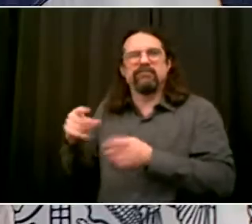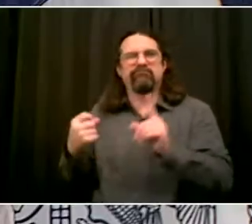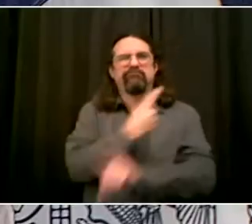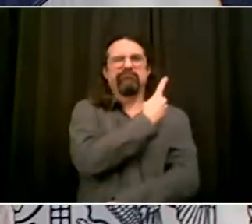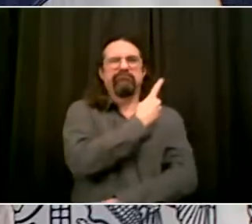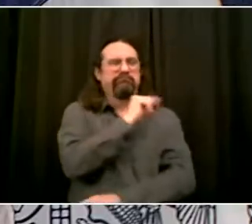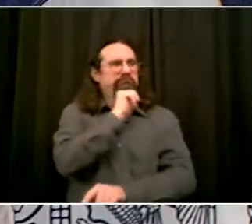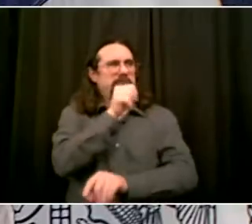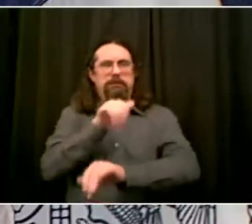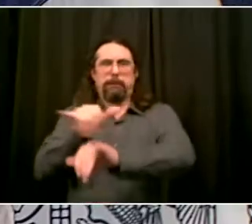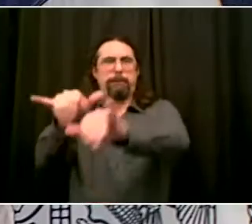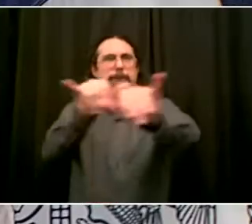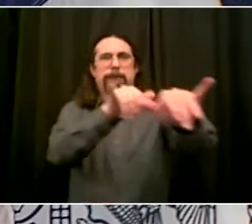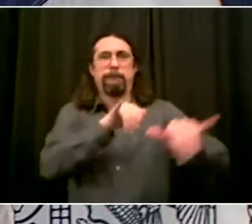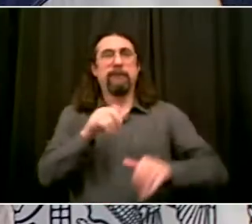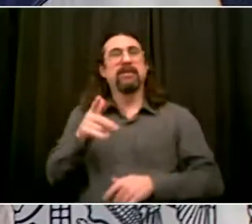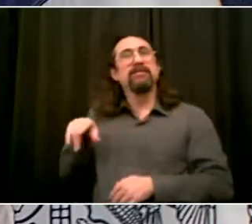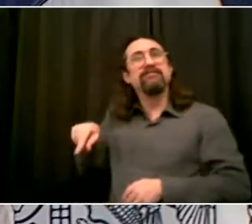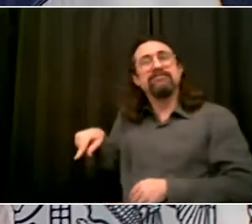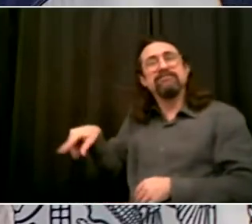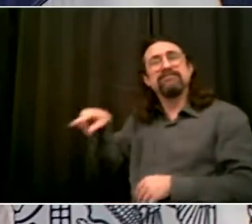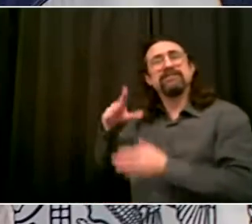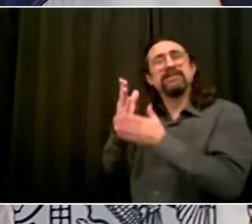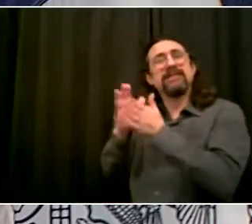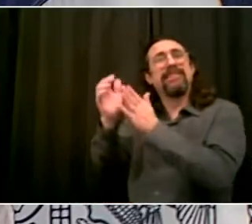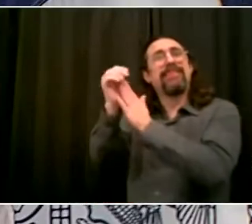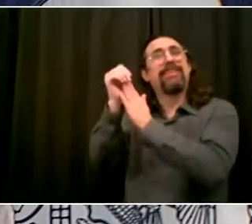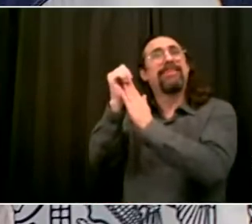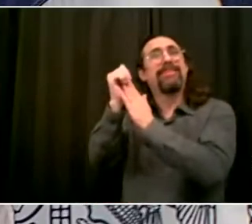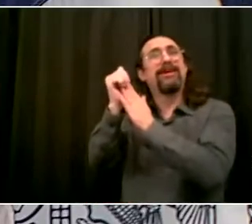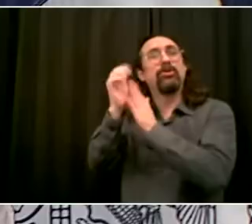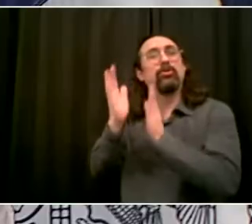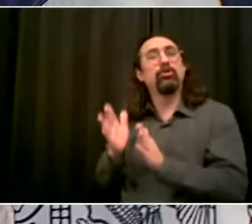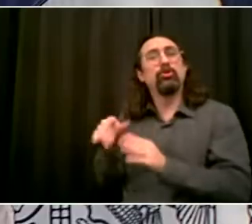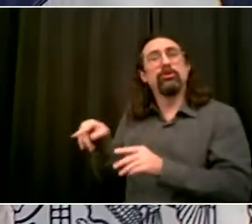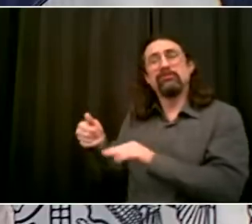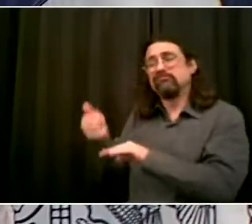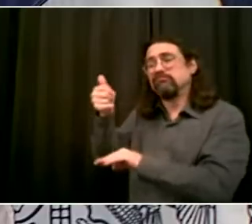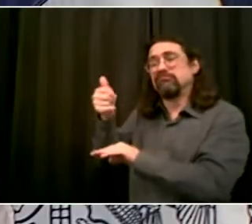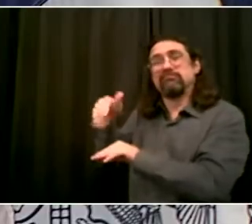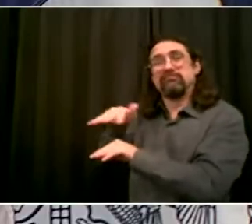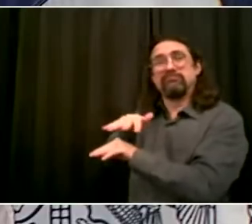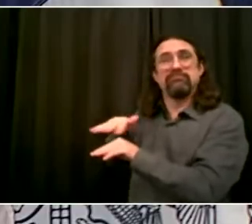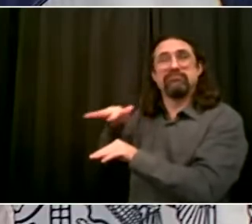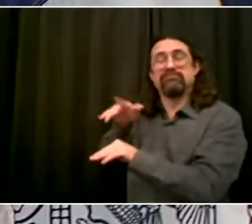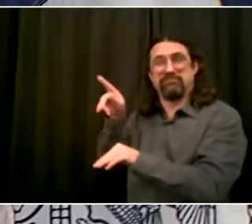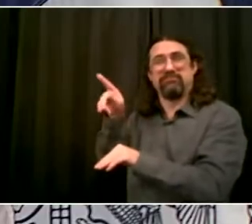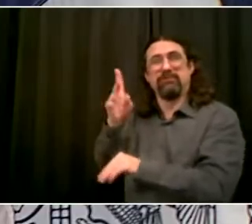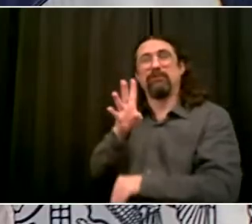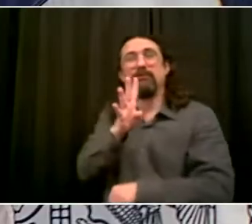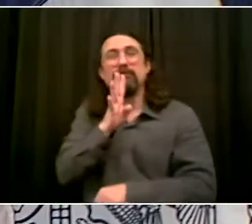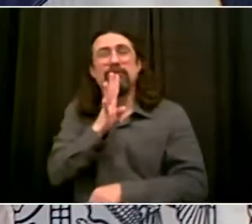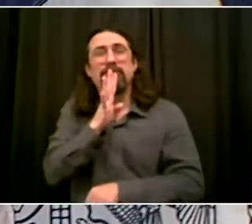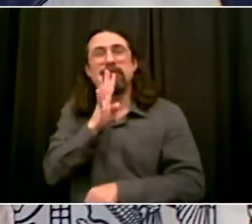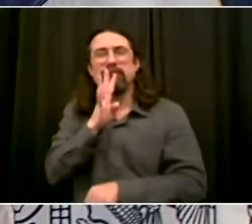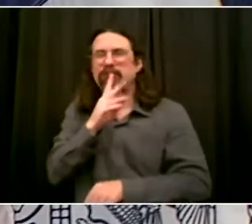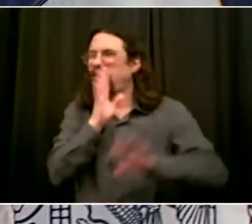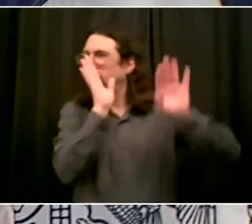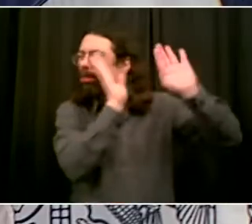VOICES S TOSTSTEP UP AND HELP US BUT THAT IS NOT